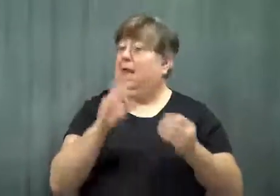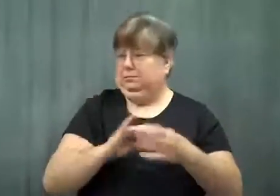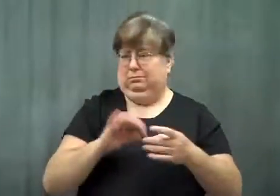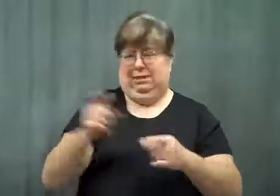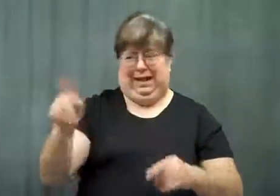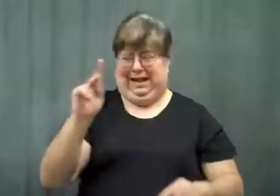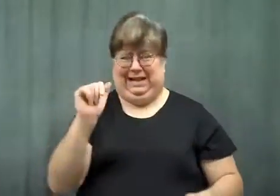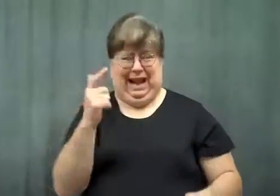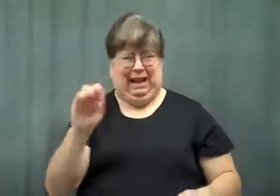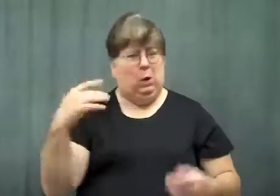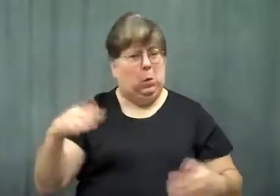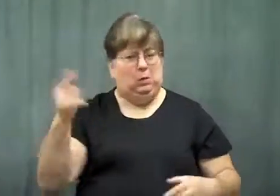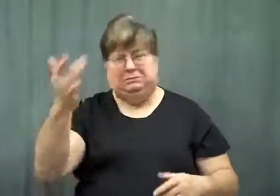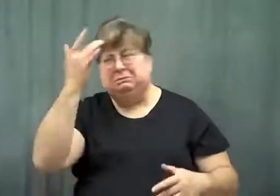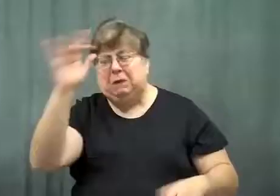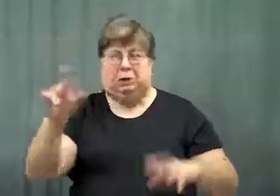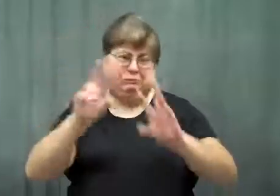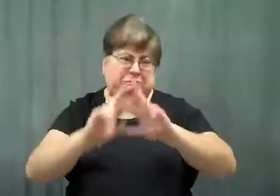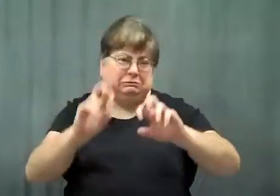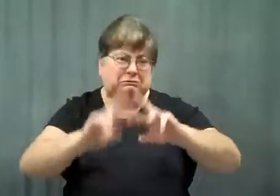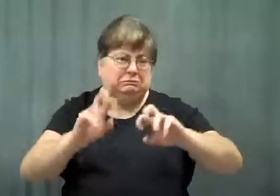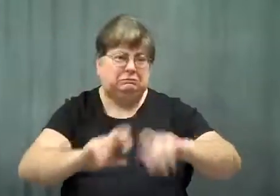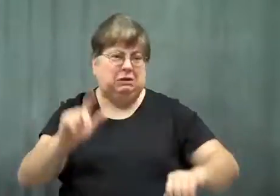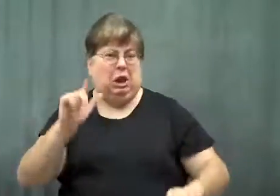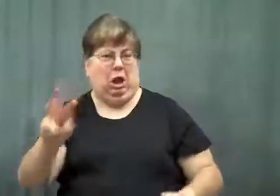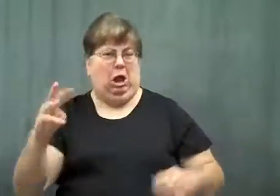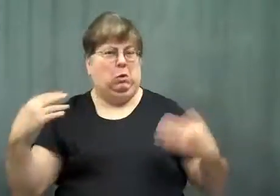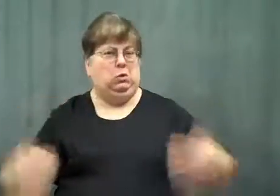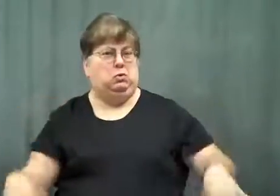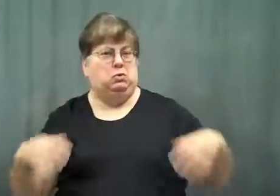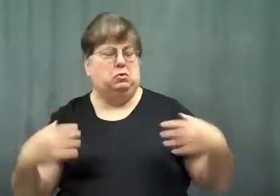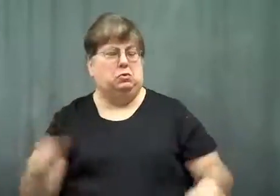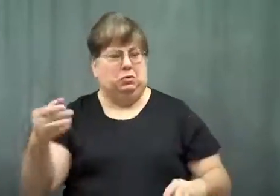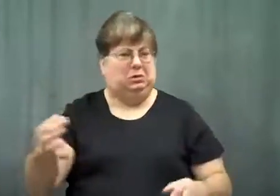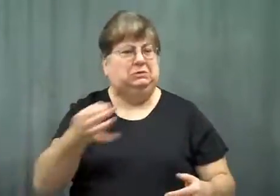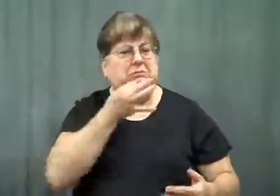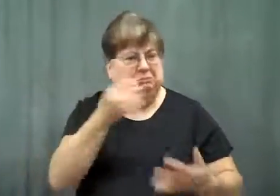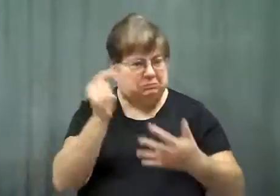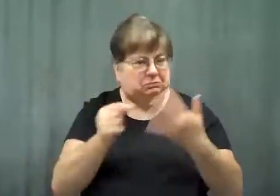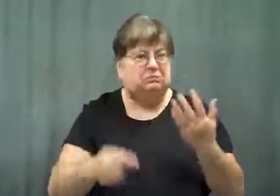She is regarded as intelligent and well-versed in the law.